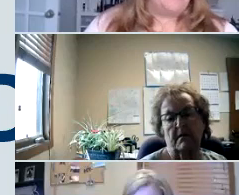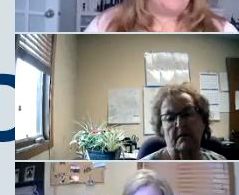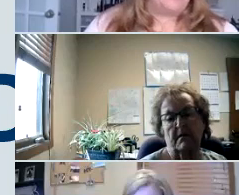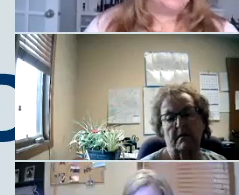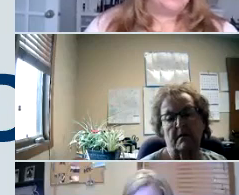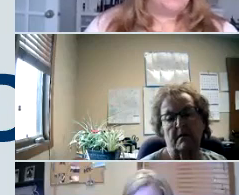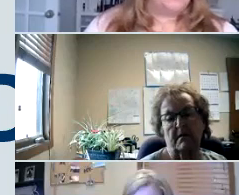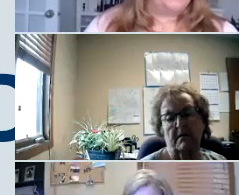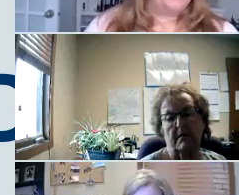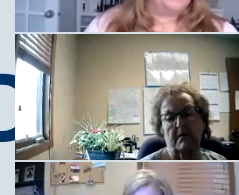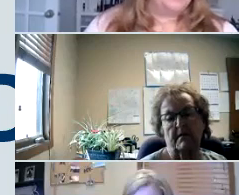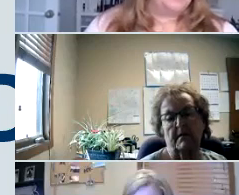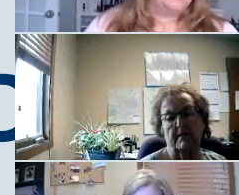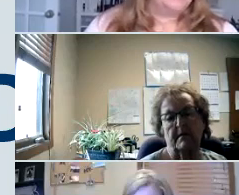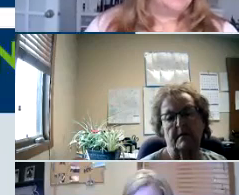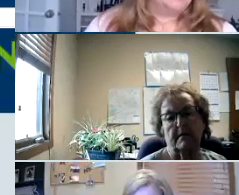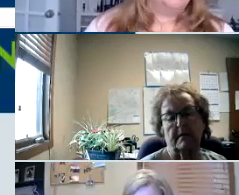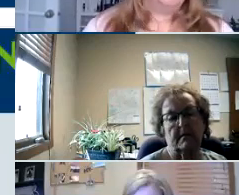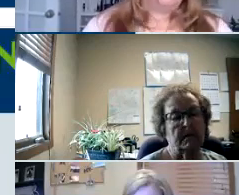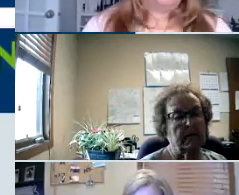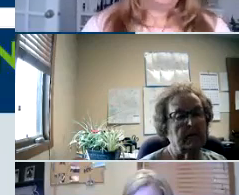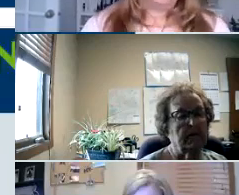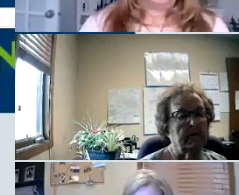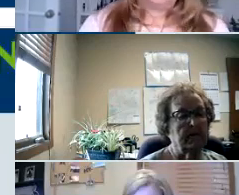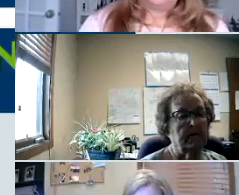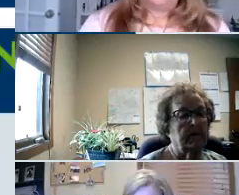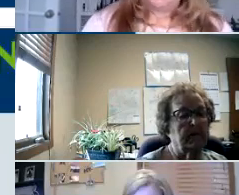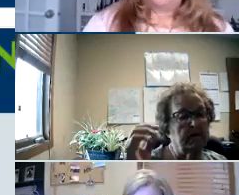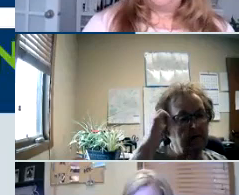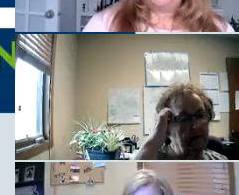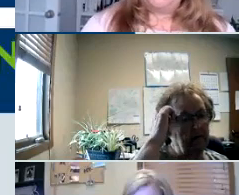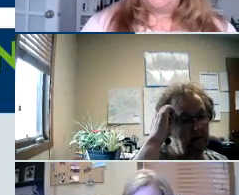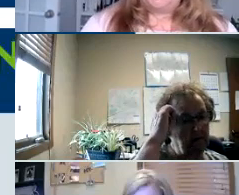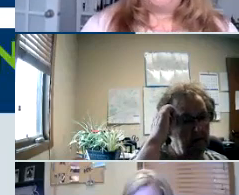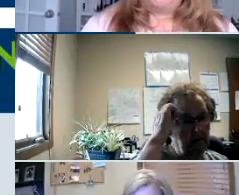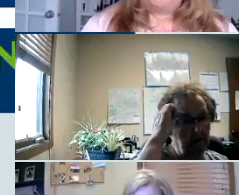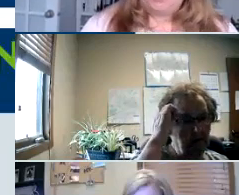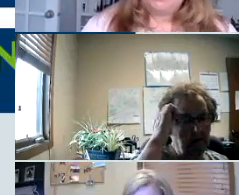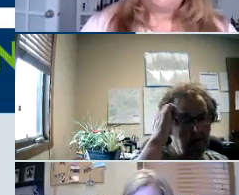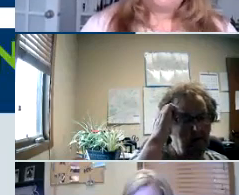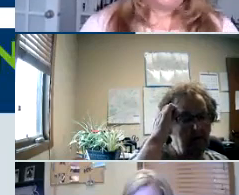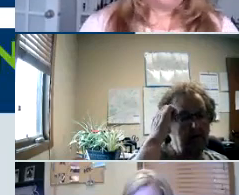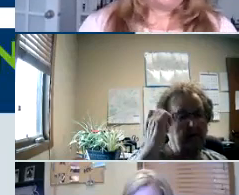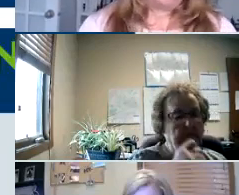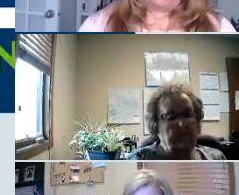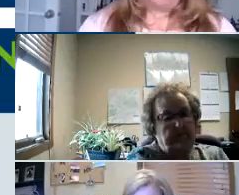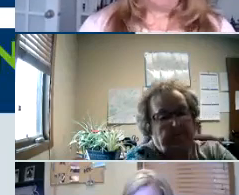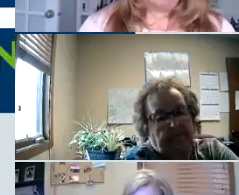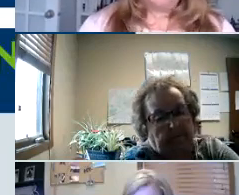Alright, so. The three services that we talked about earlier about employment services on the waiver